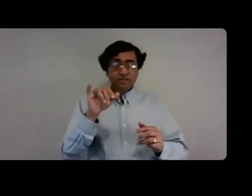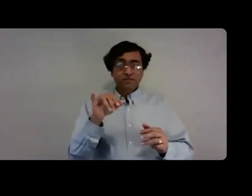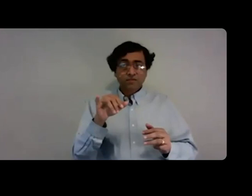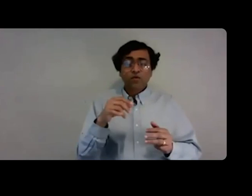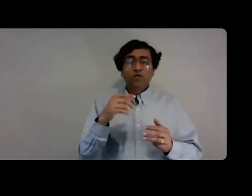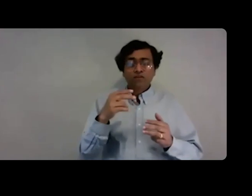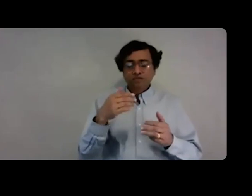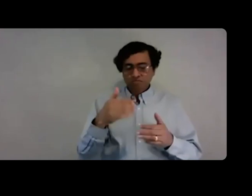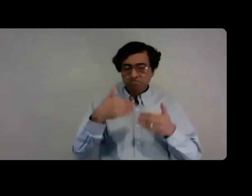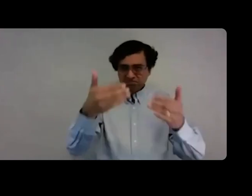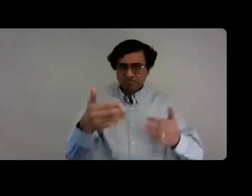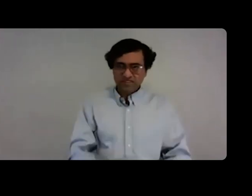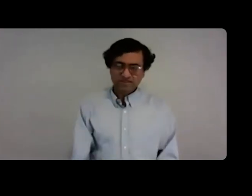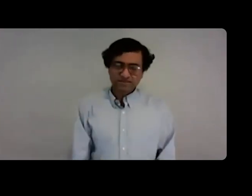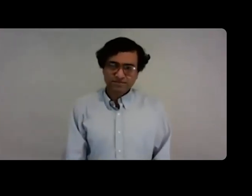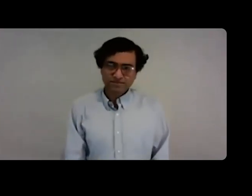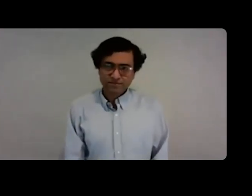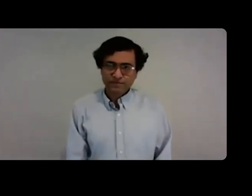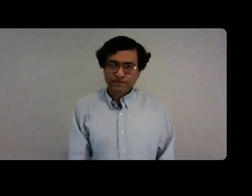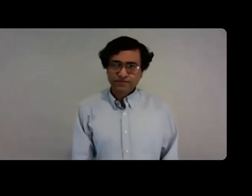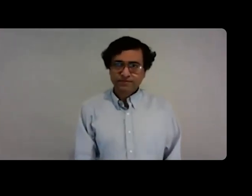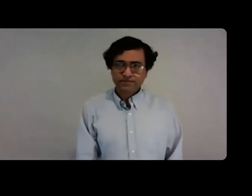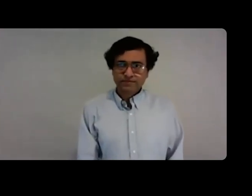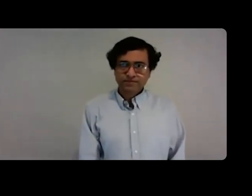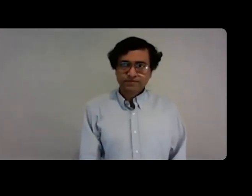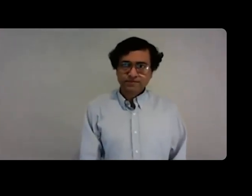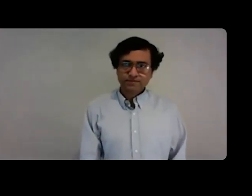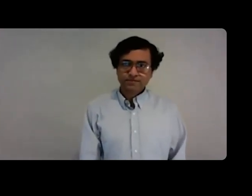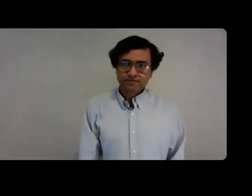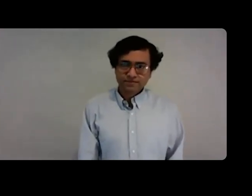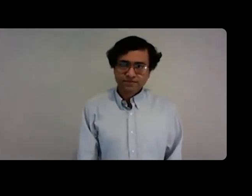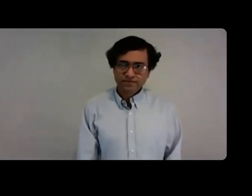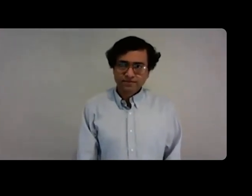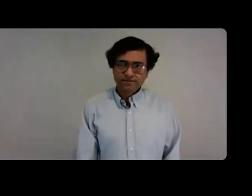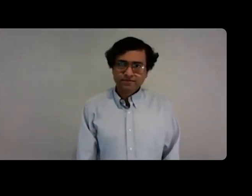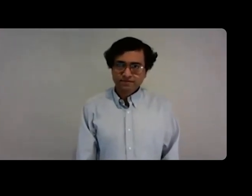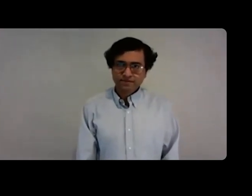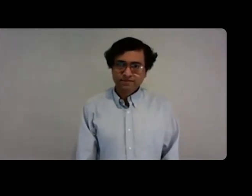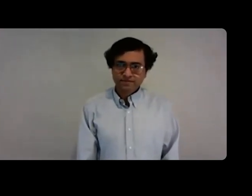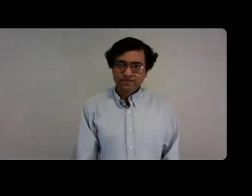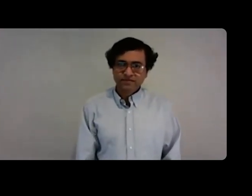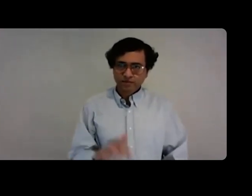So would be the actors and then be the inter titles.